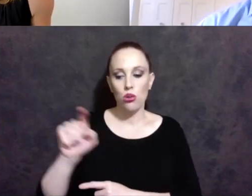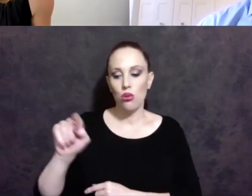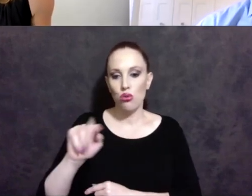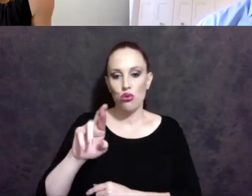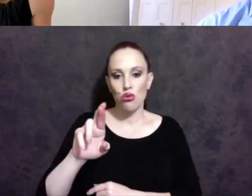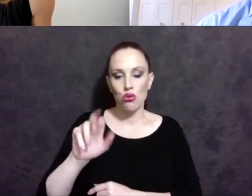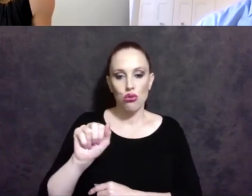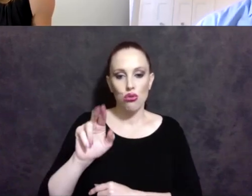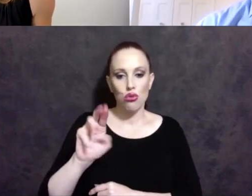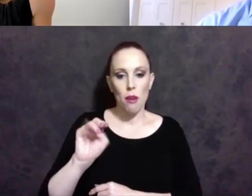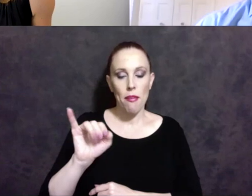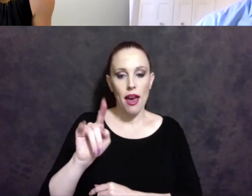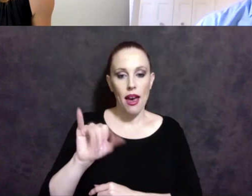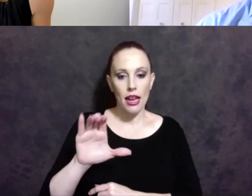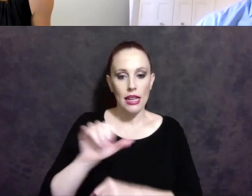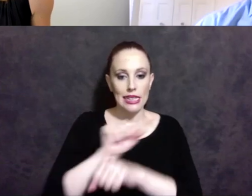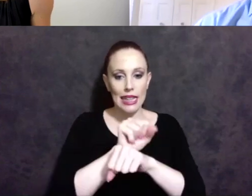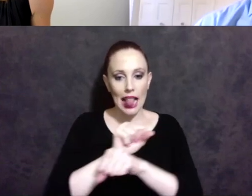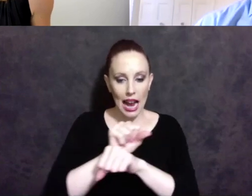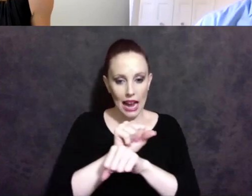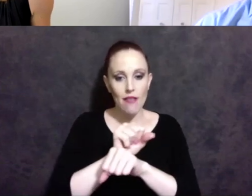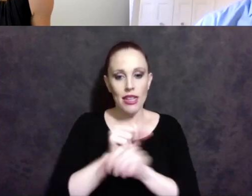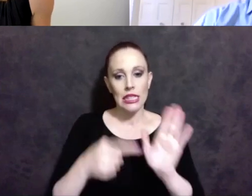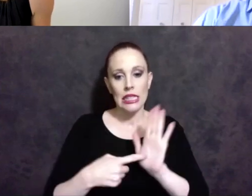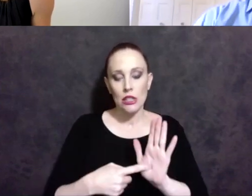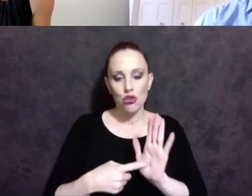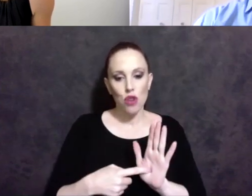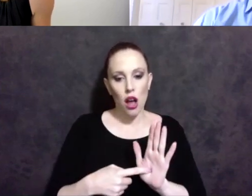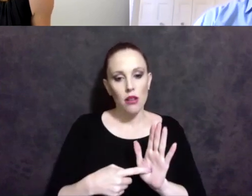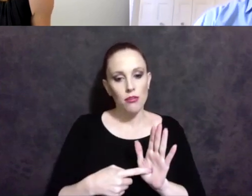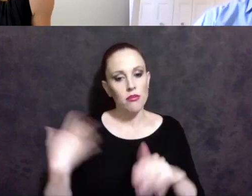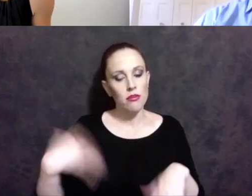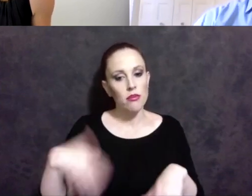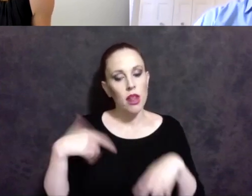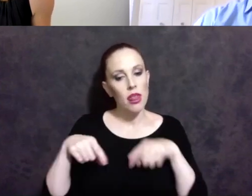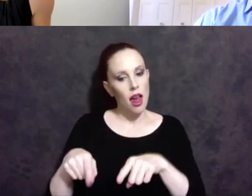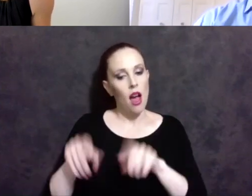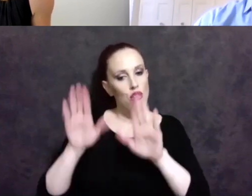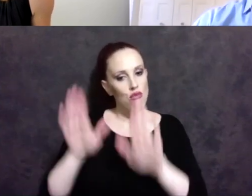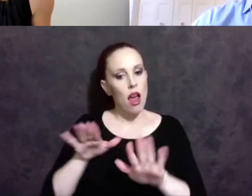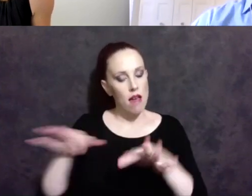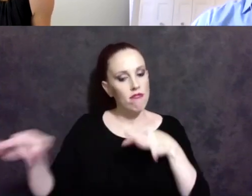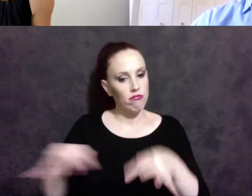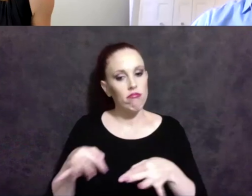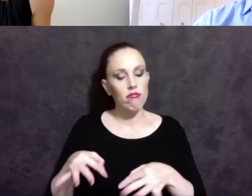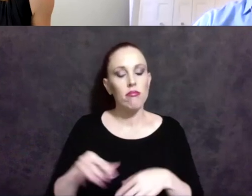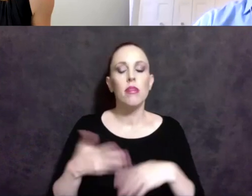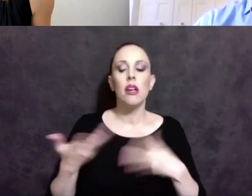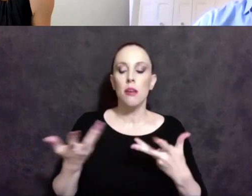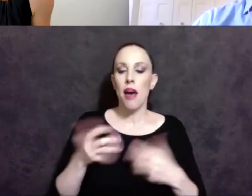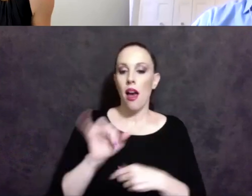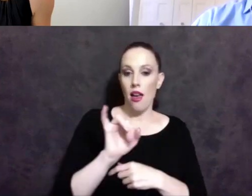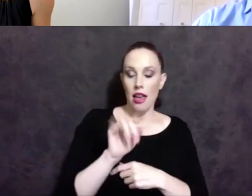of people, including myself. Intergenerational trauma can best be described as harm that